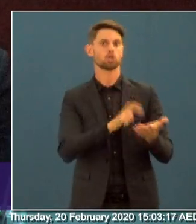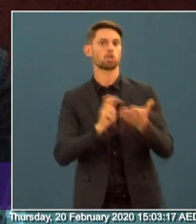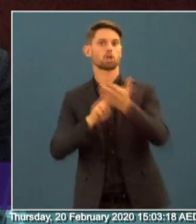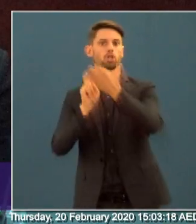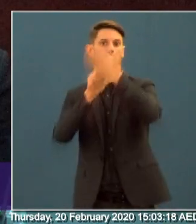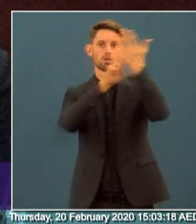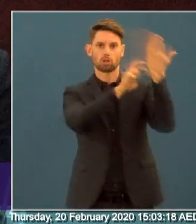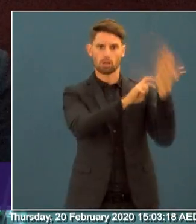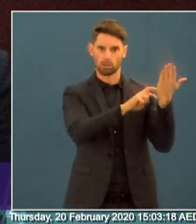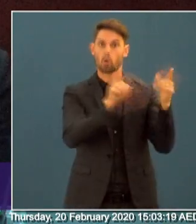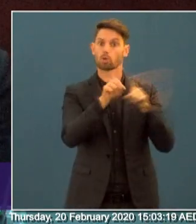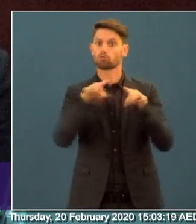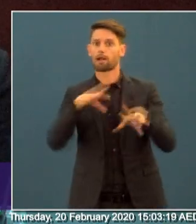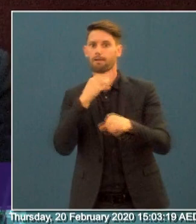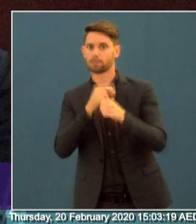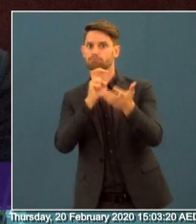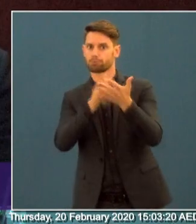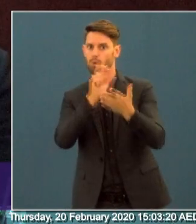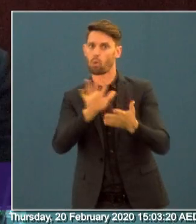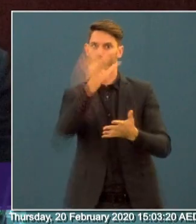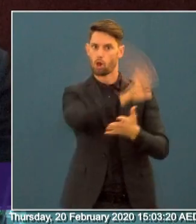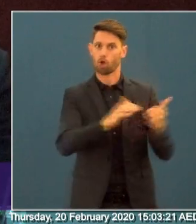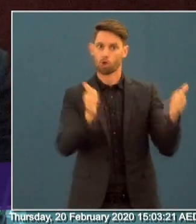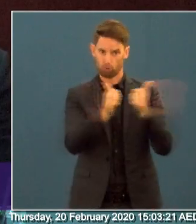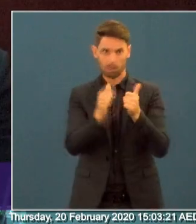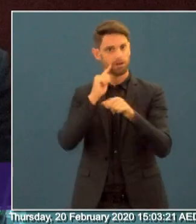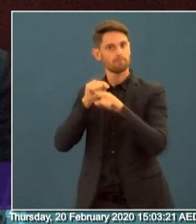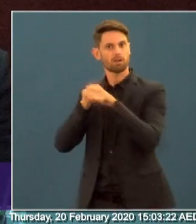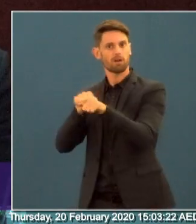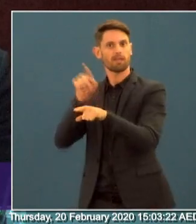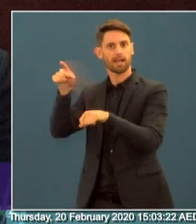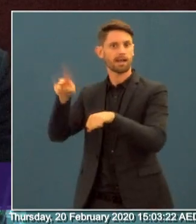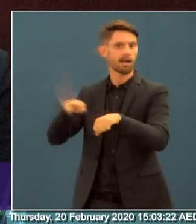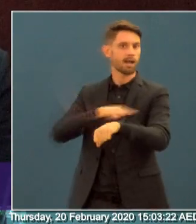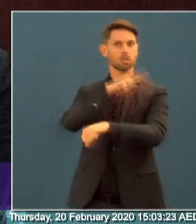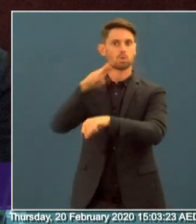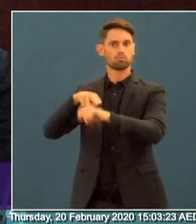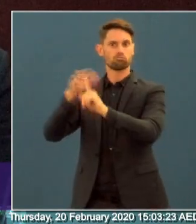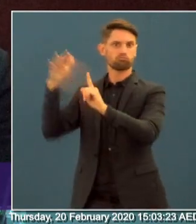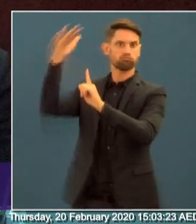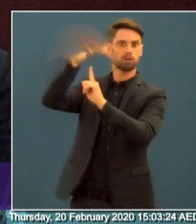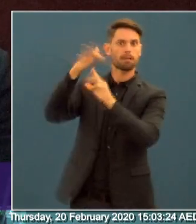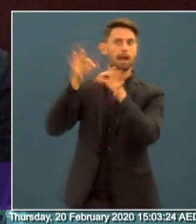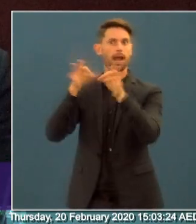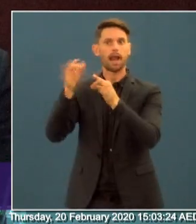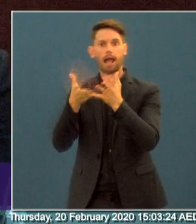And does it set out high-level policy goals dealing with a national plan for dealing with disability, including health...